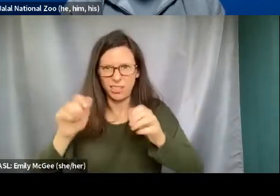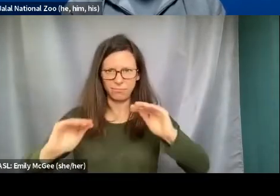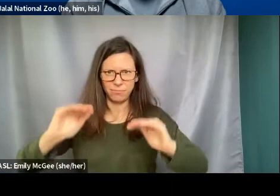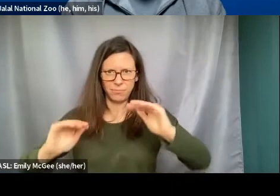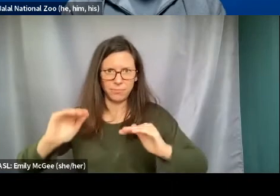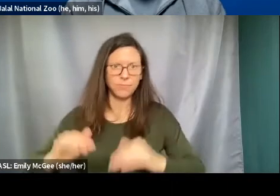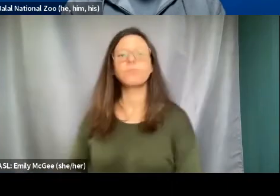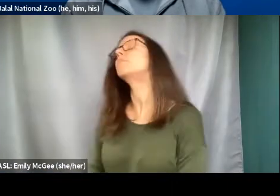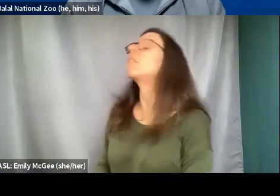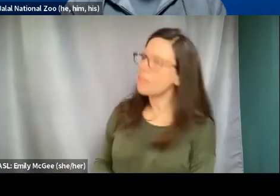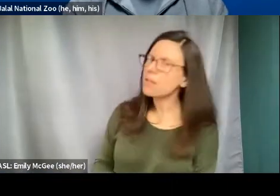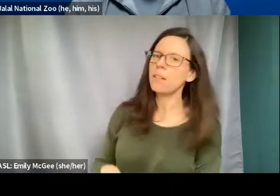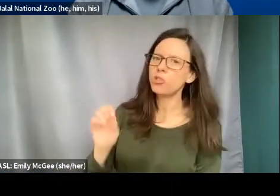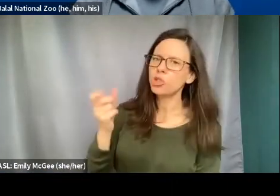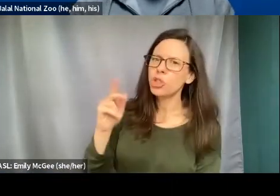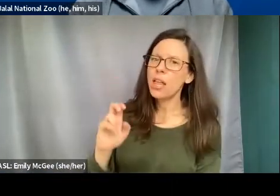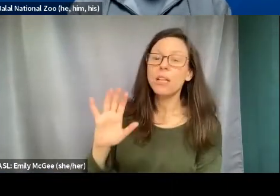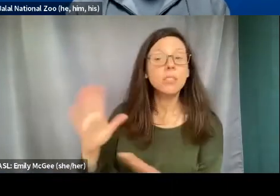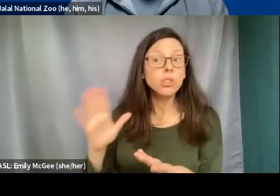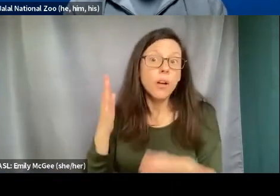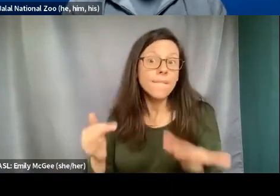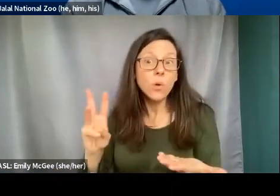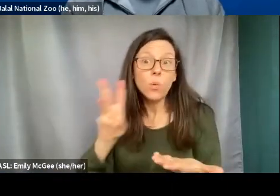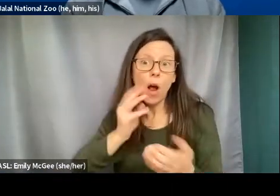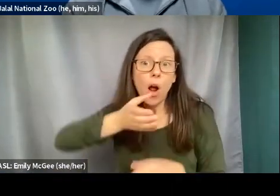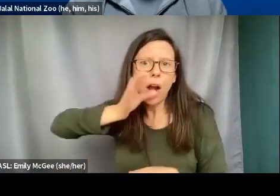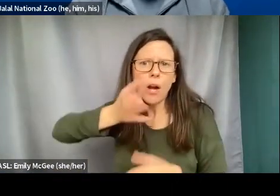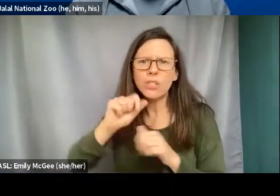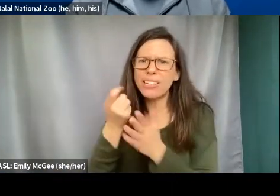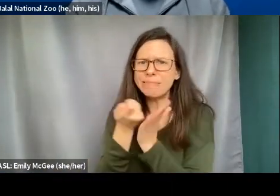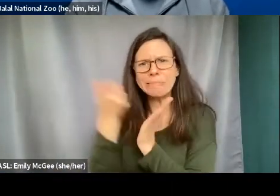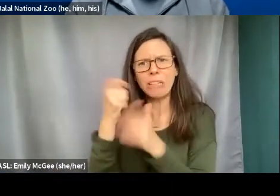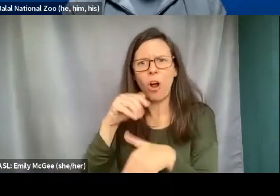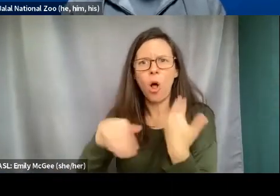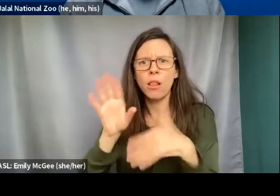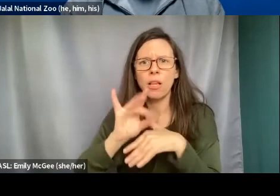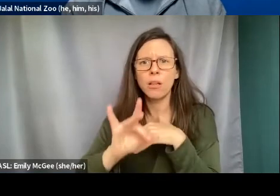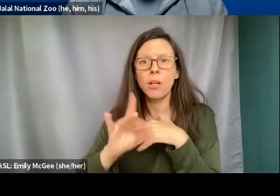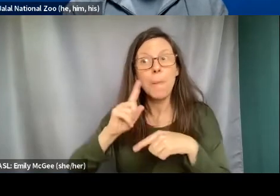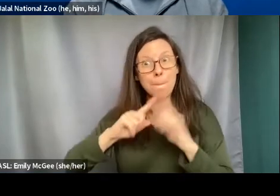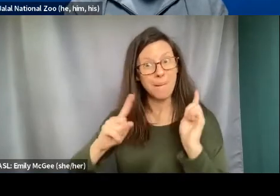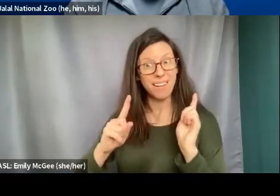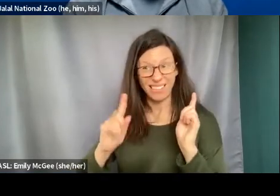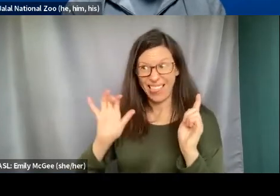drinking water but we want some good bacteria growing in our freshwater systems because that